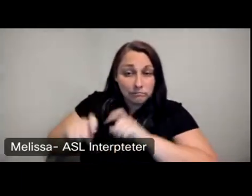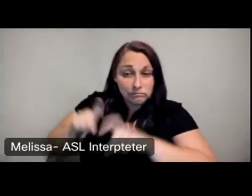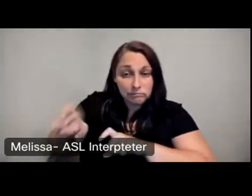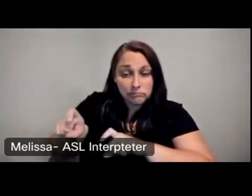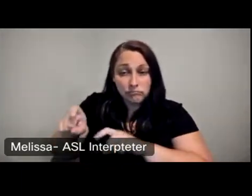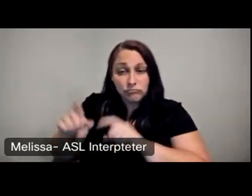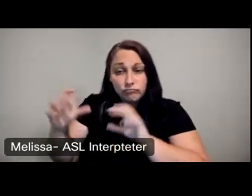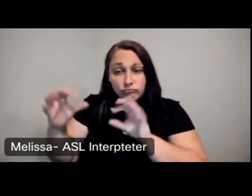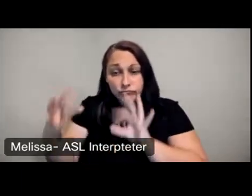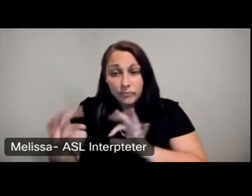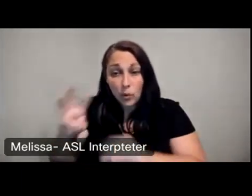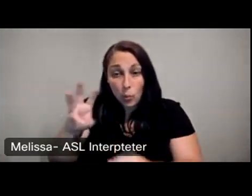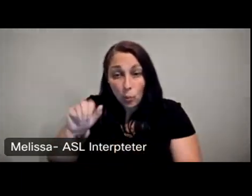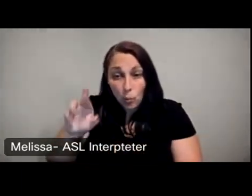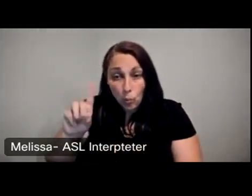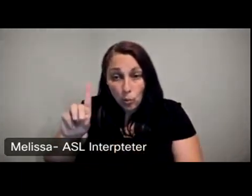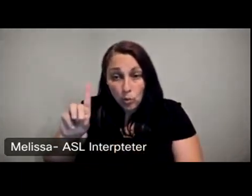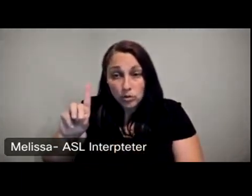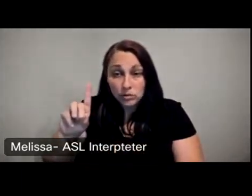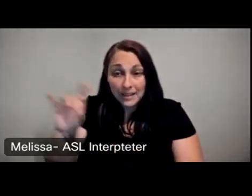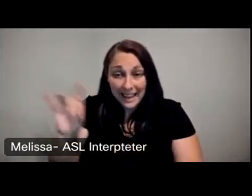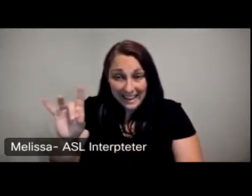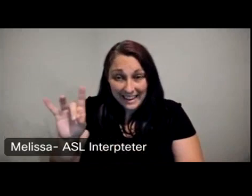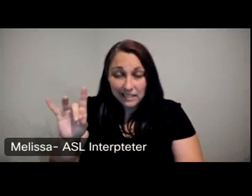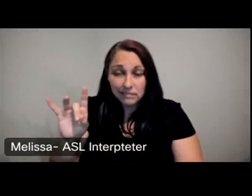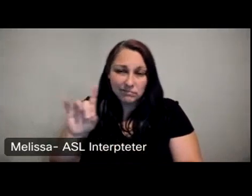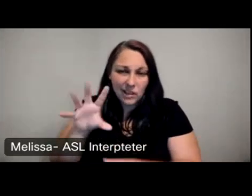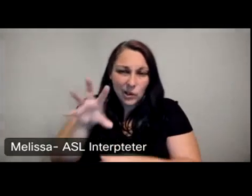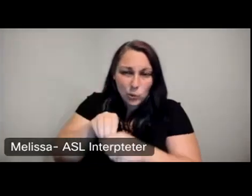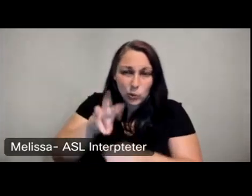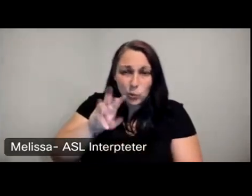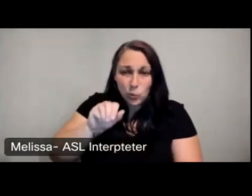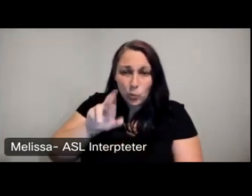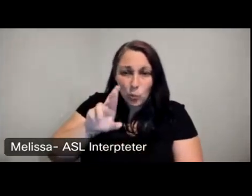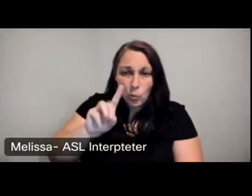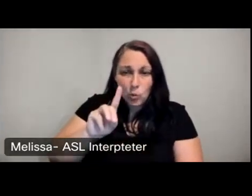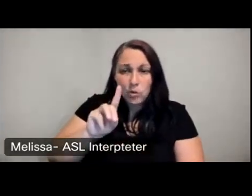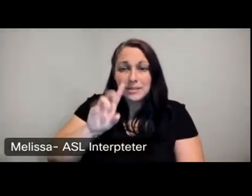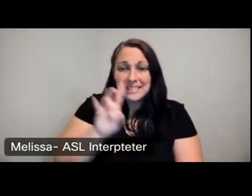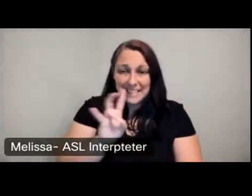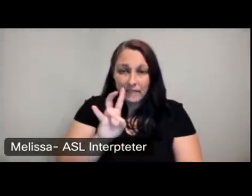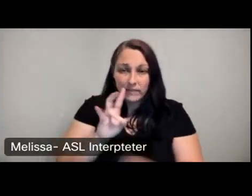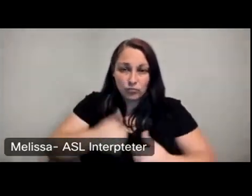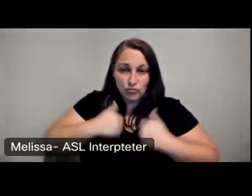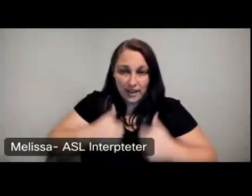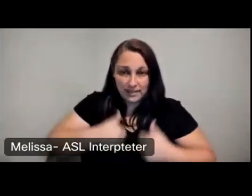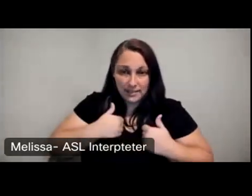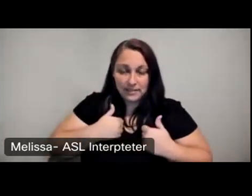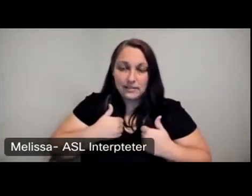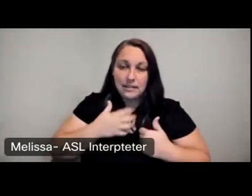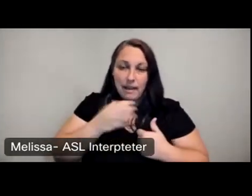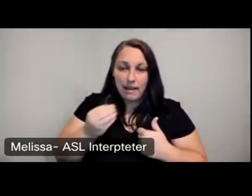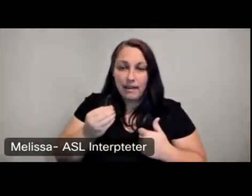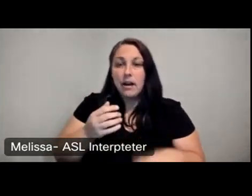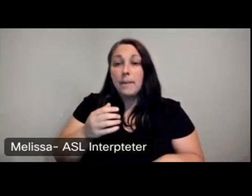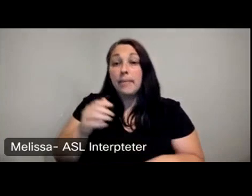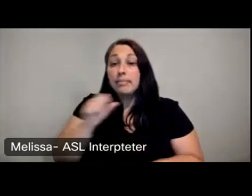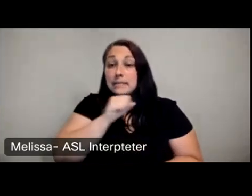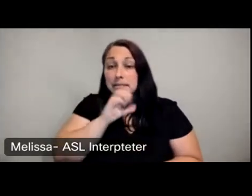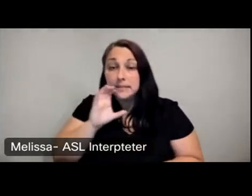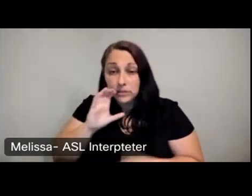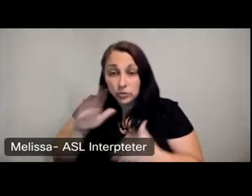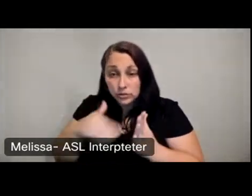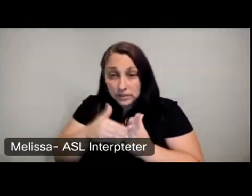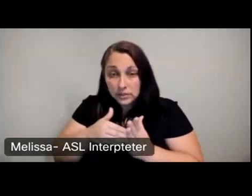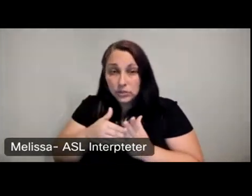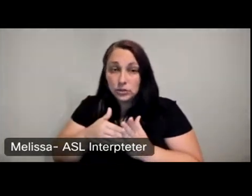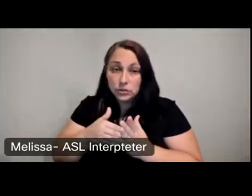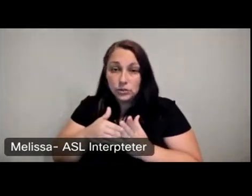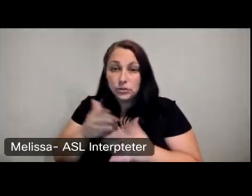included uh Ward 7 residents there and also the word seven um Senior Center informally is um uh